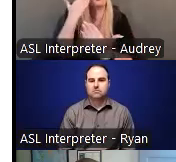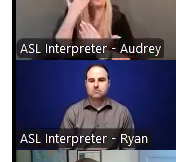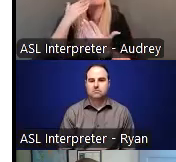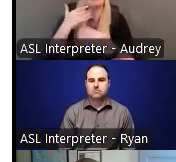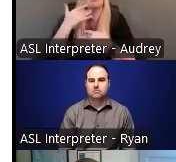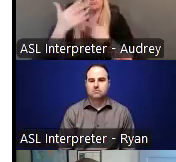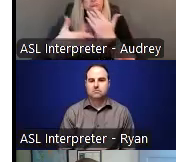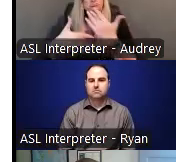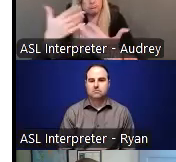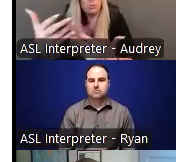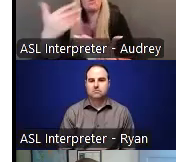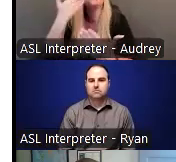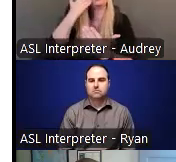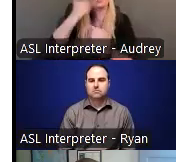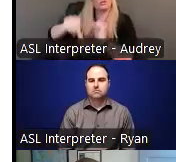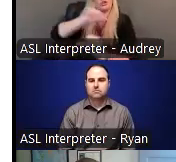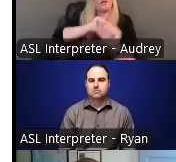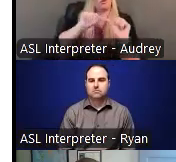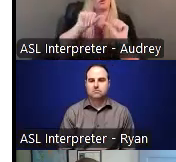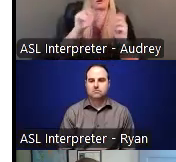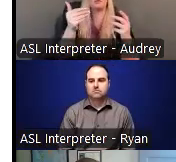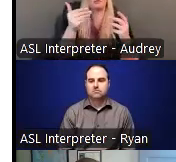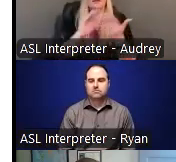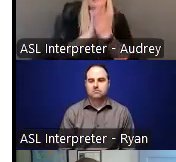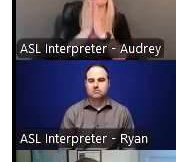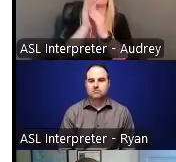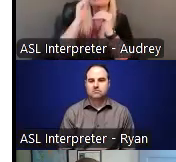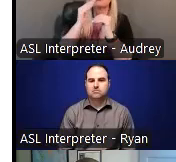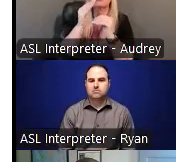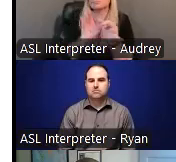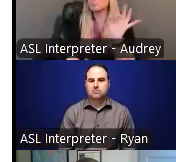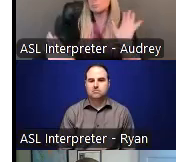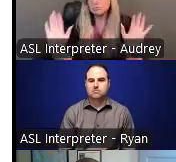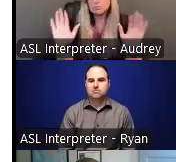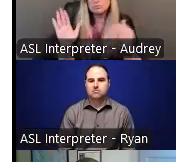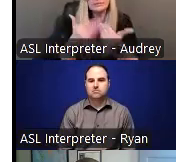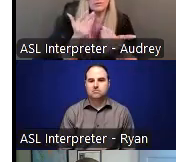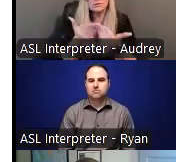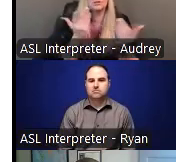one and someone else would be like, well that's great. I read the other one, because that piqued